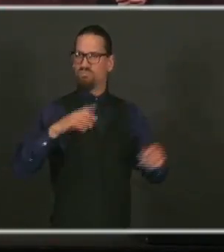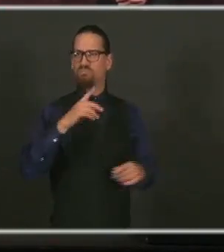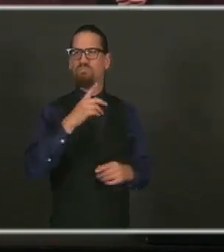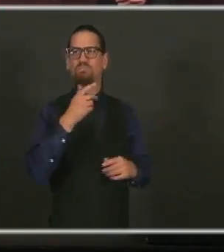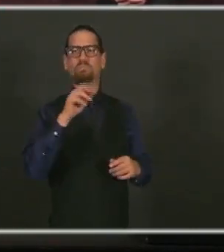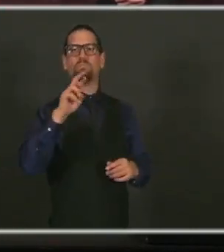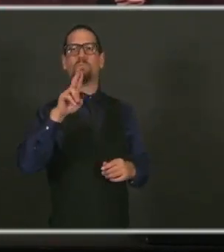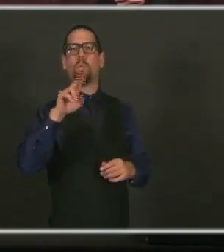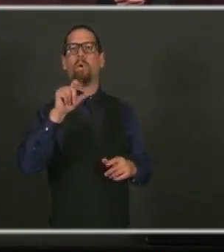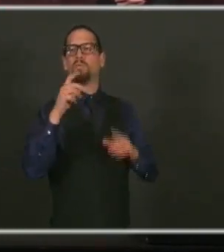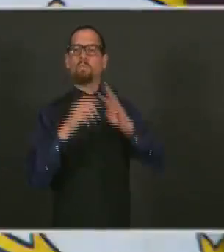AND